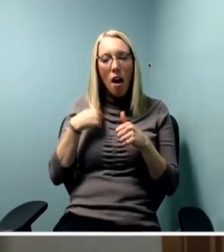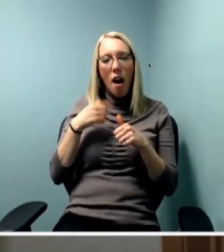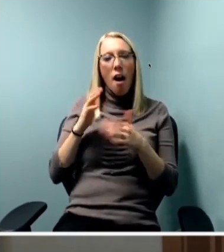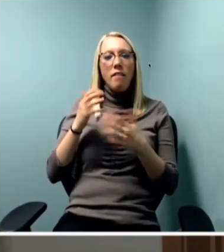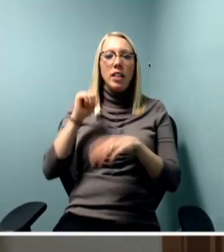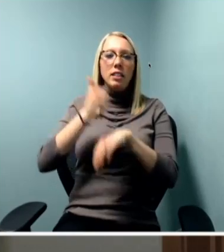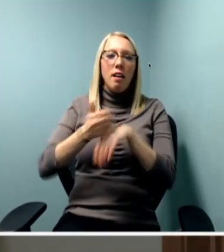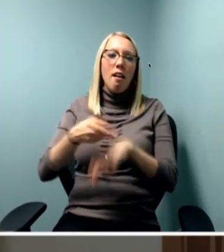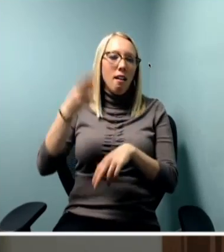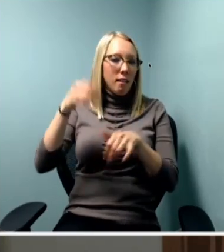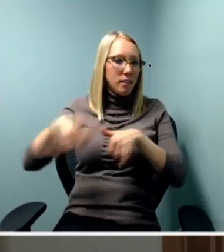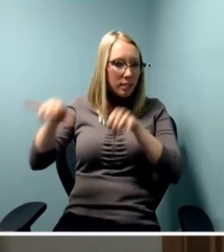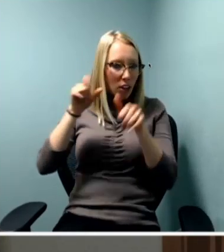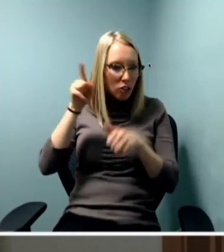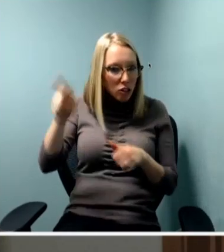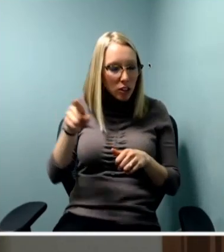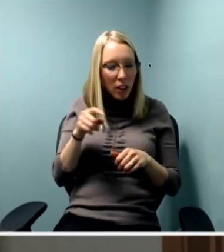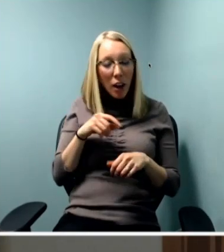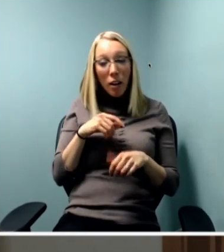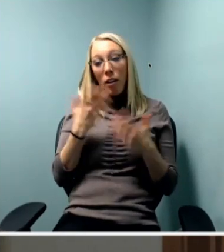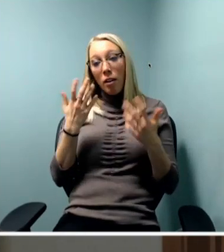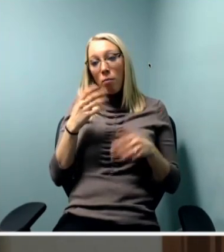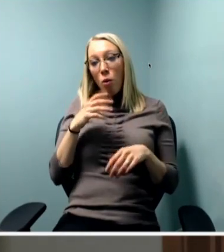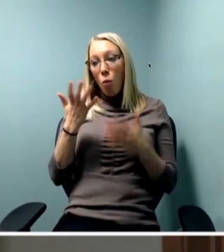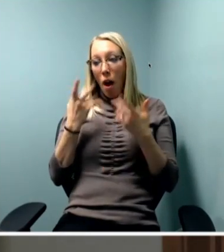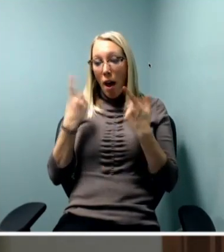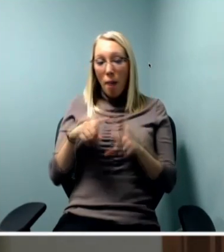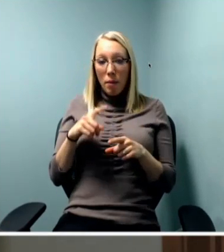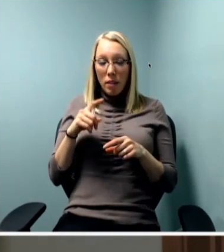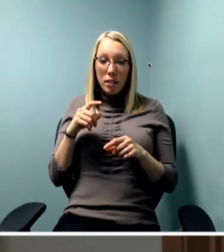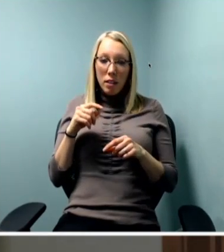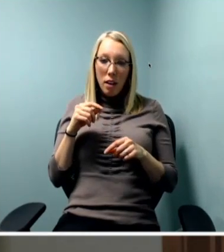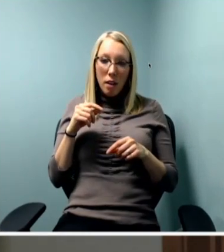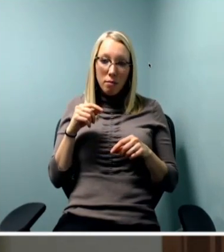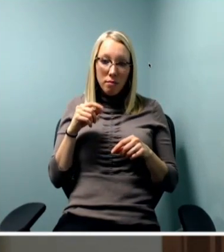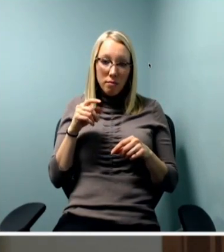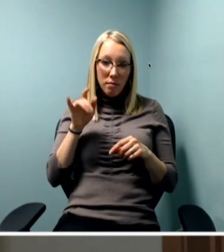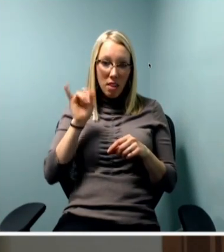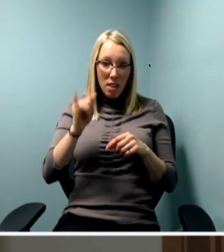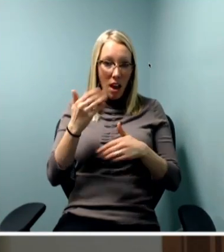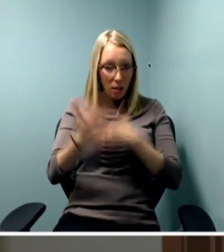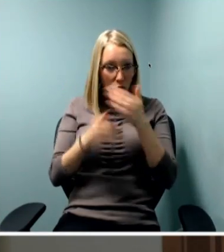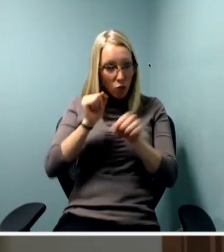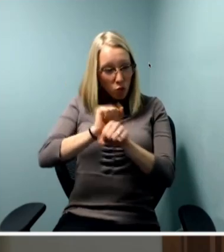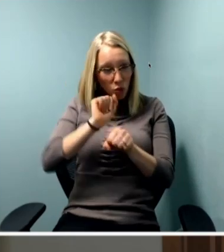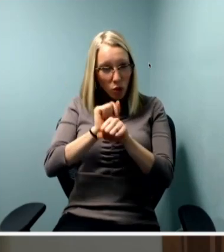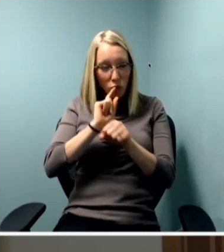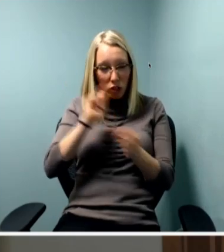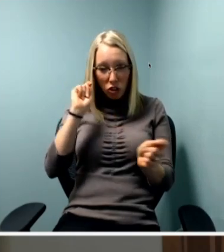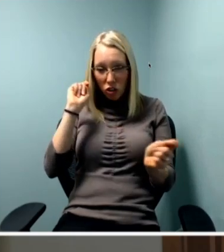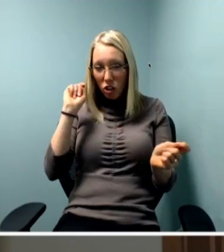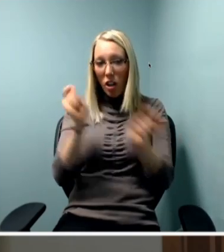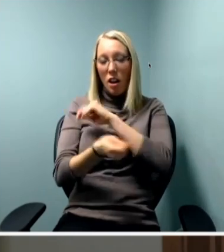But what it did was it completely changed the way the dance world was looking at our work.